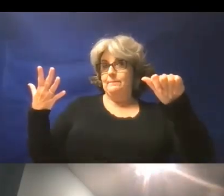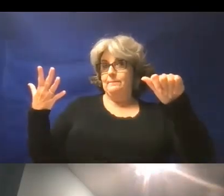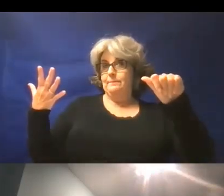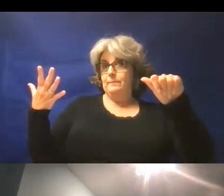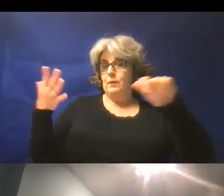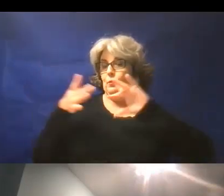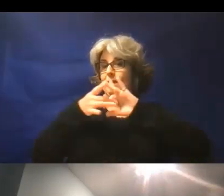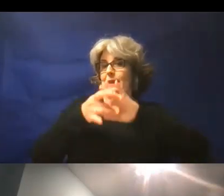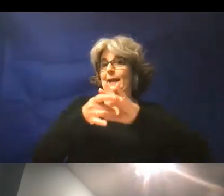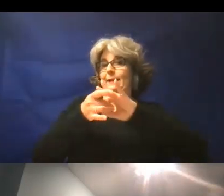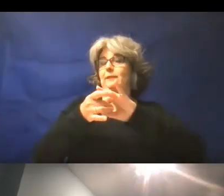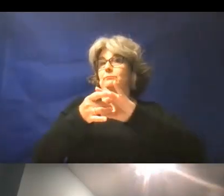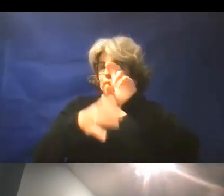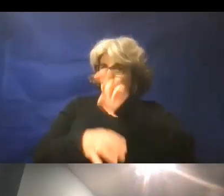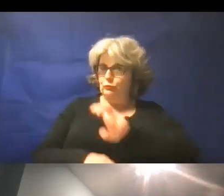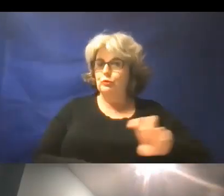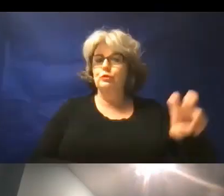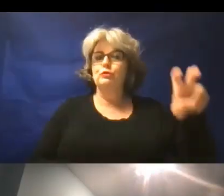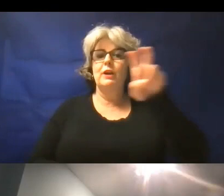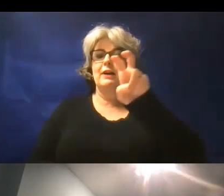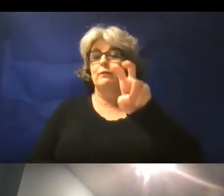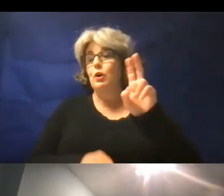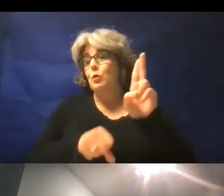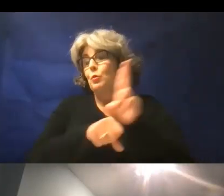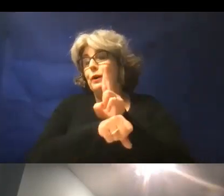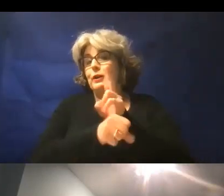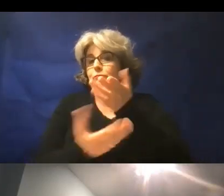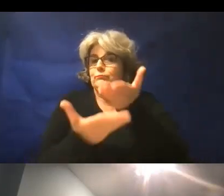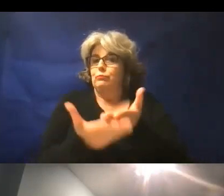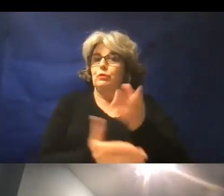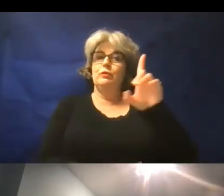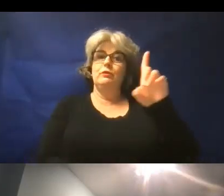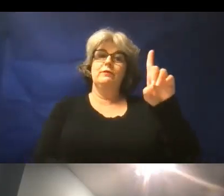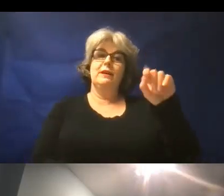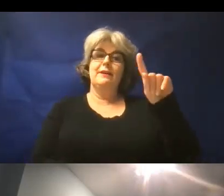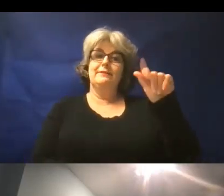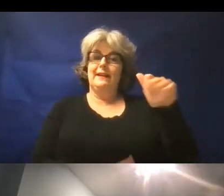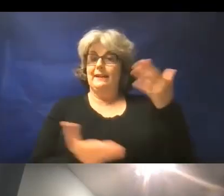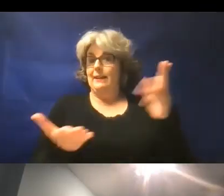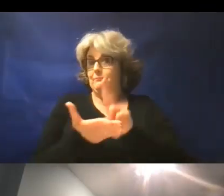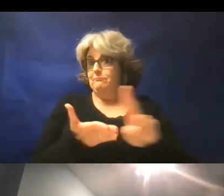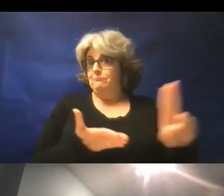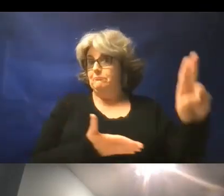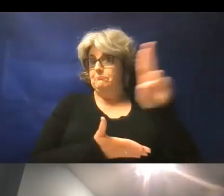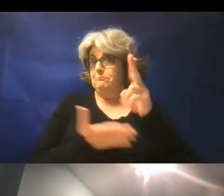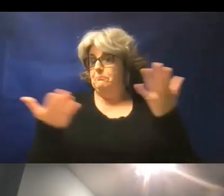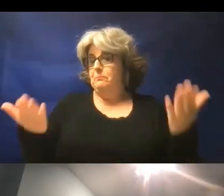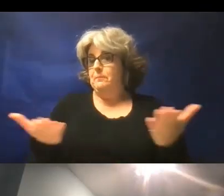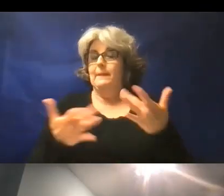foreground a database approach as well at the university so we look traditionally we have